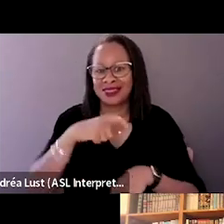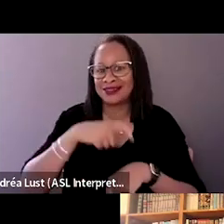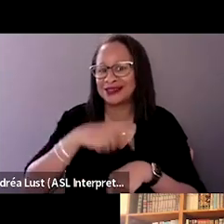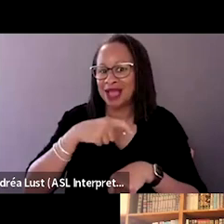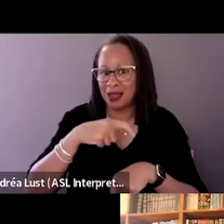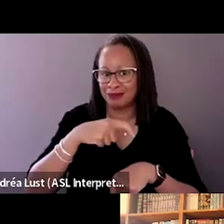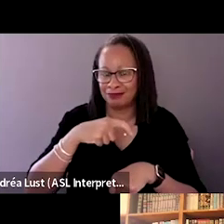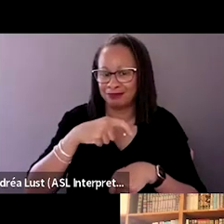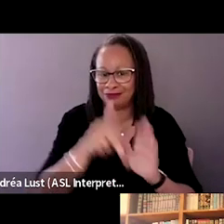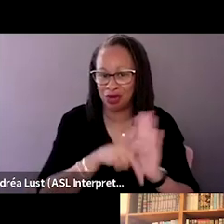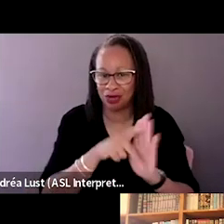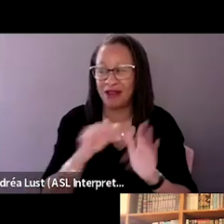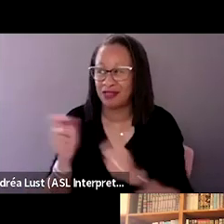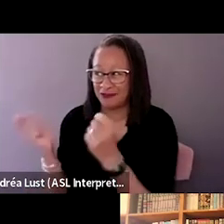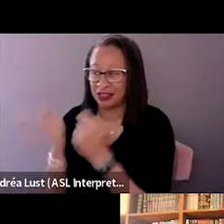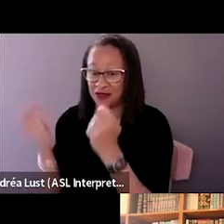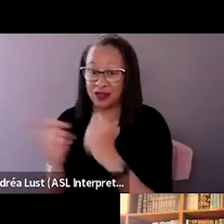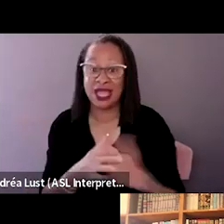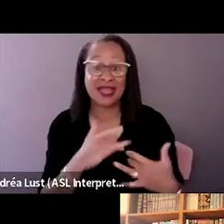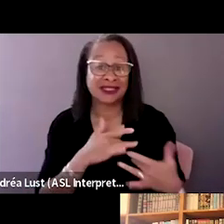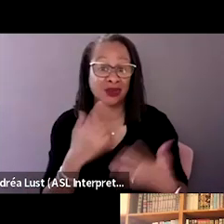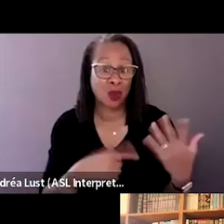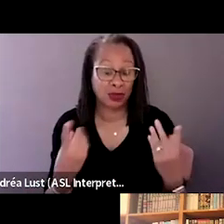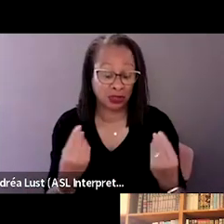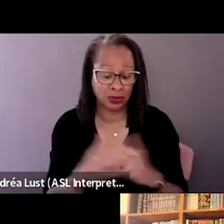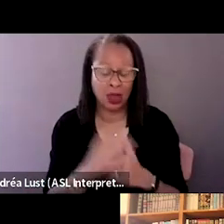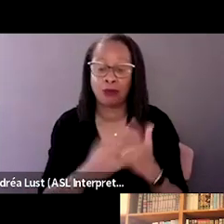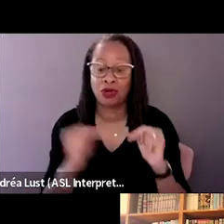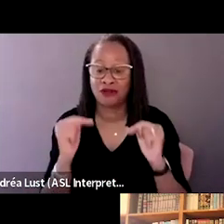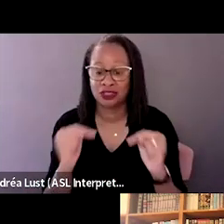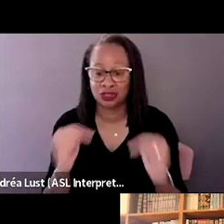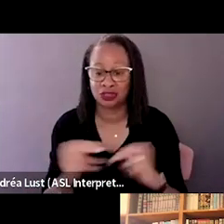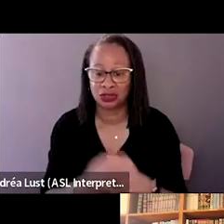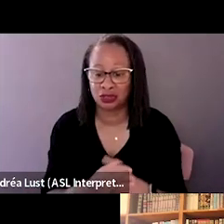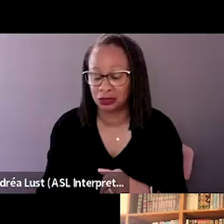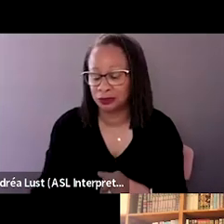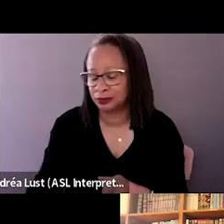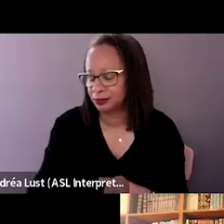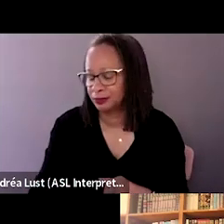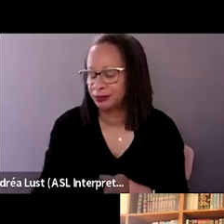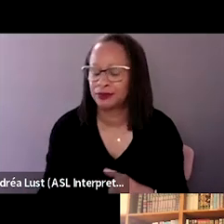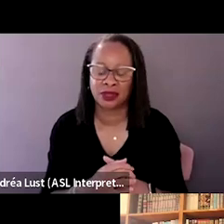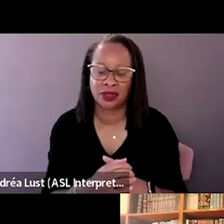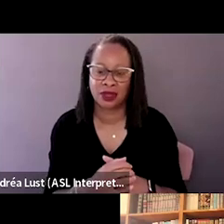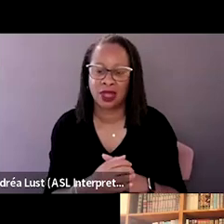So usually what we do, part of the negotiation, and out of the agreement on we signed the contract,